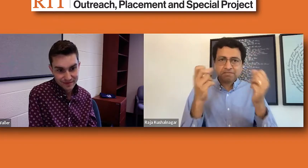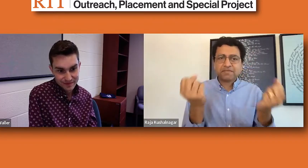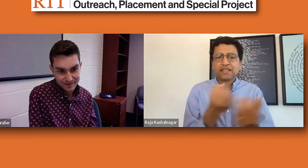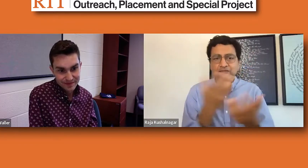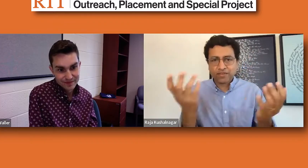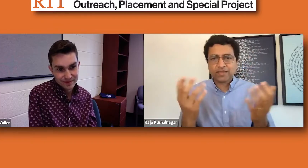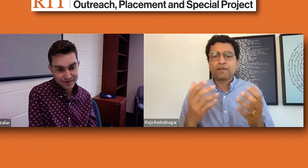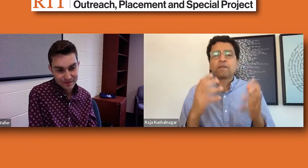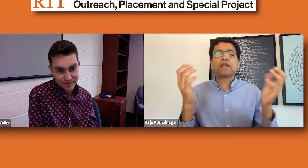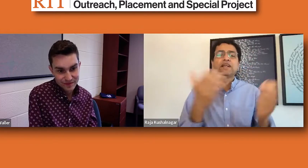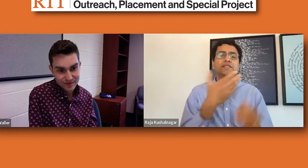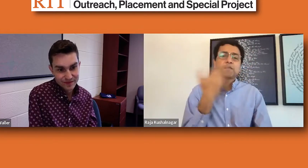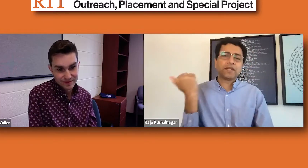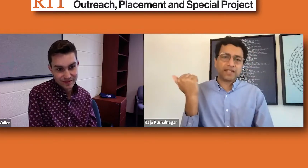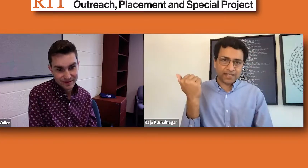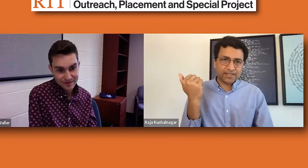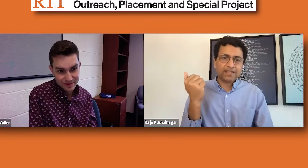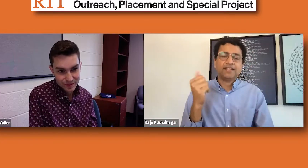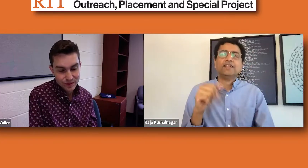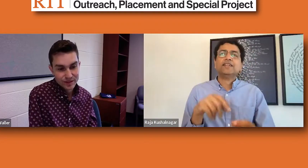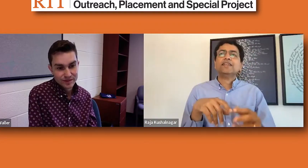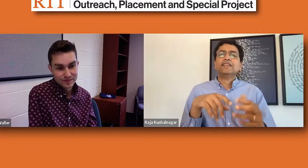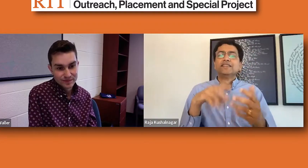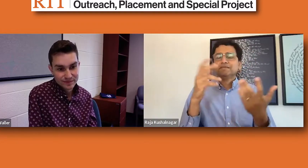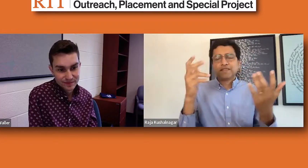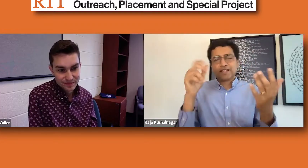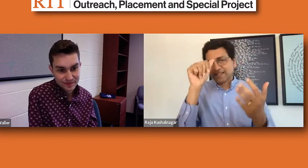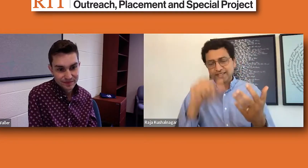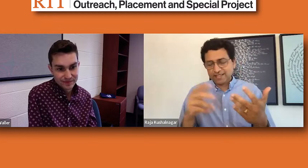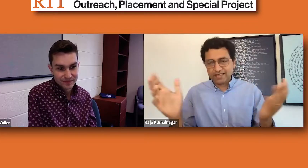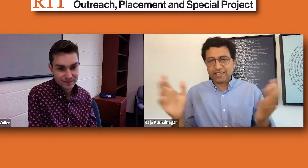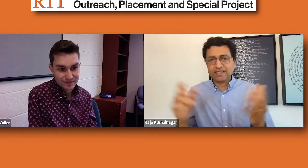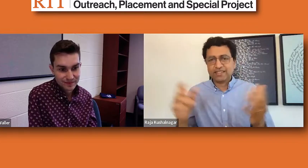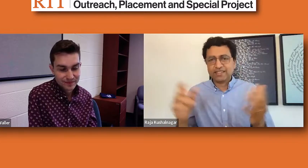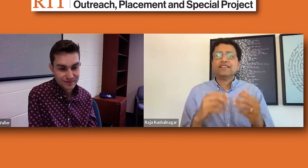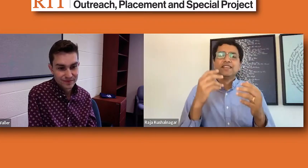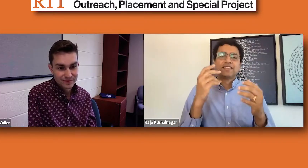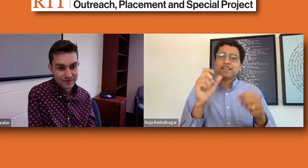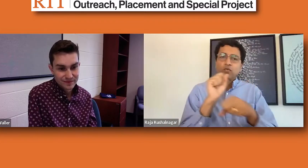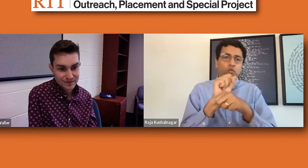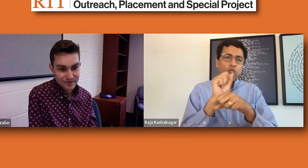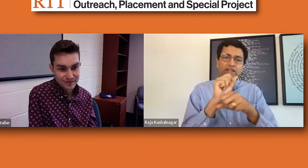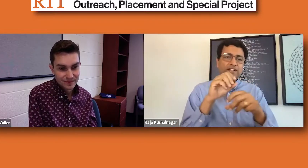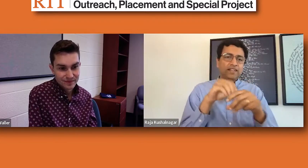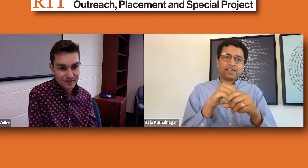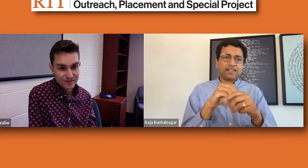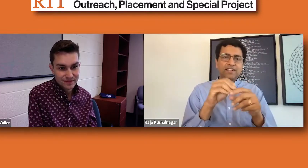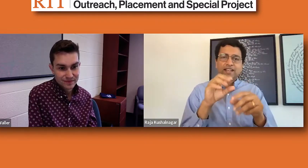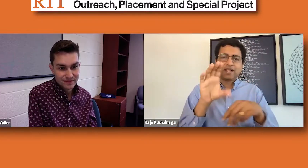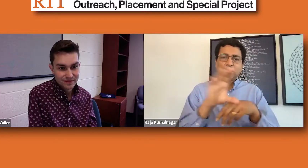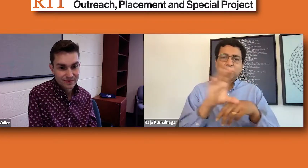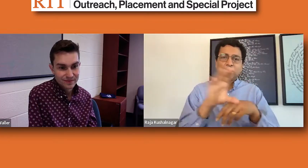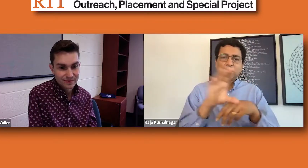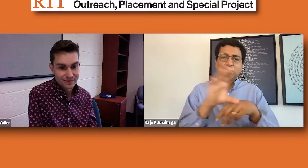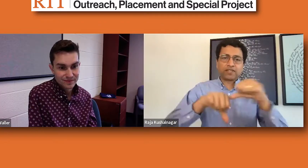provided access services like interpreters and note takers and things like that. So.